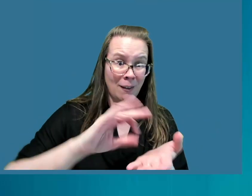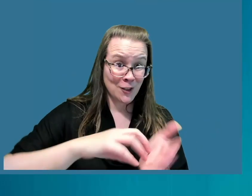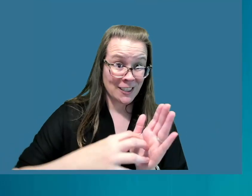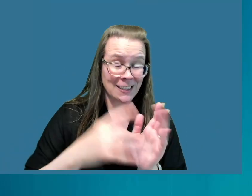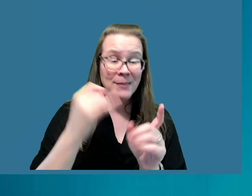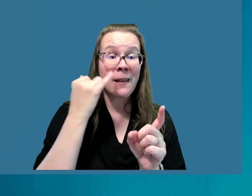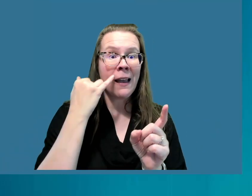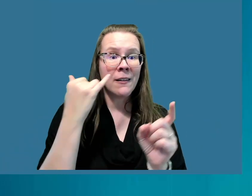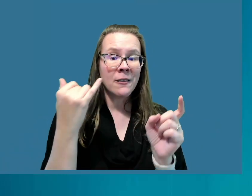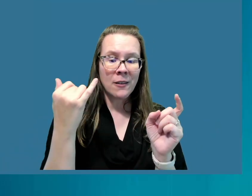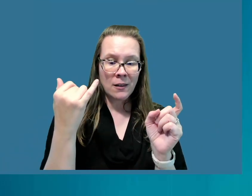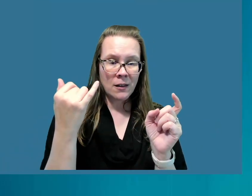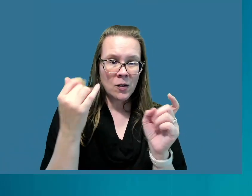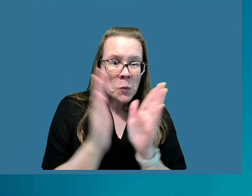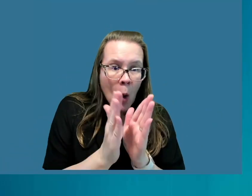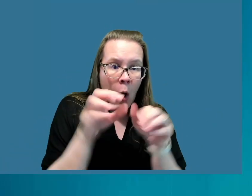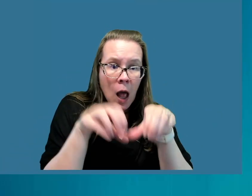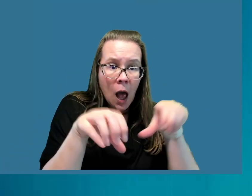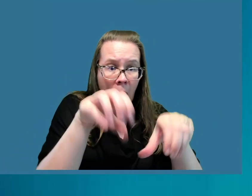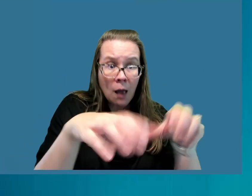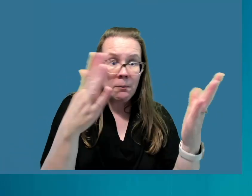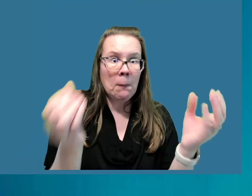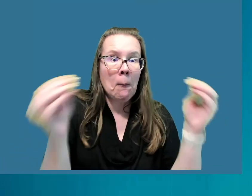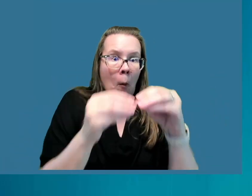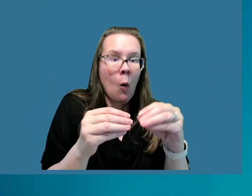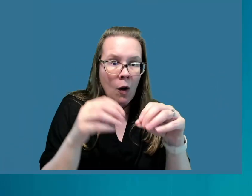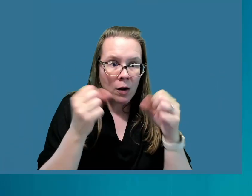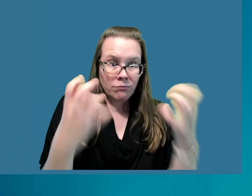the size of your cookie cutter because if you have larger cookie cutters then that number